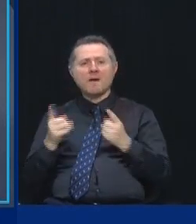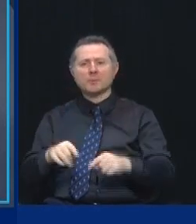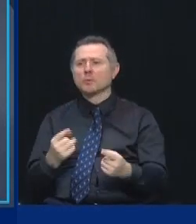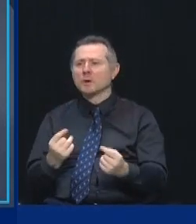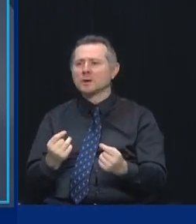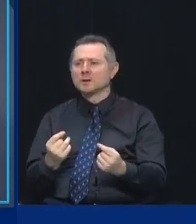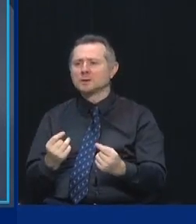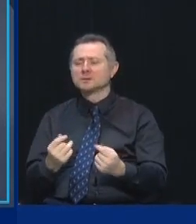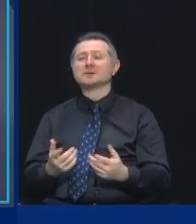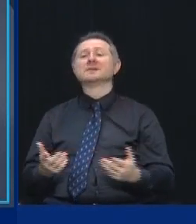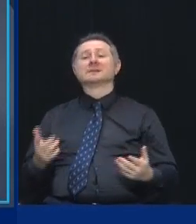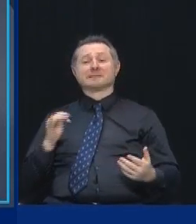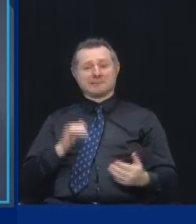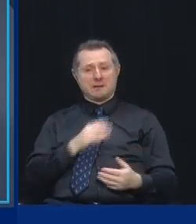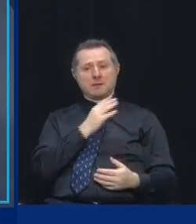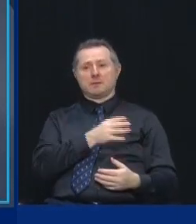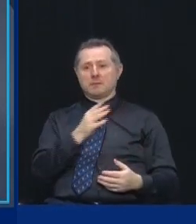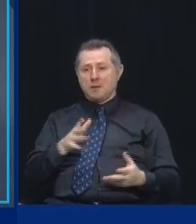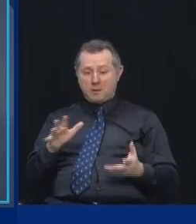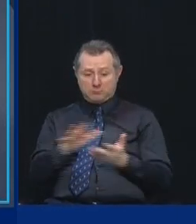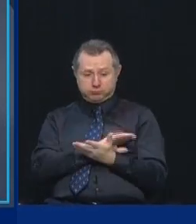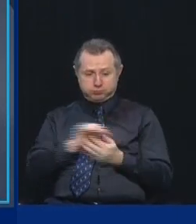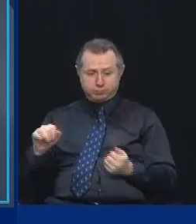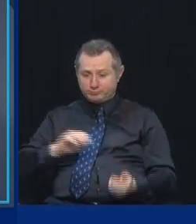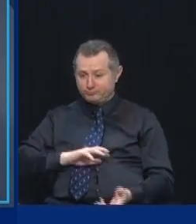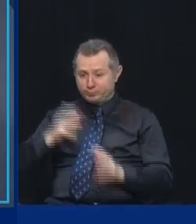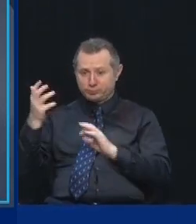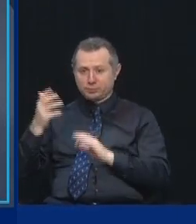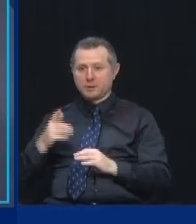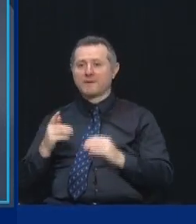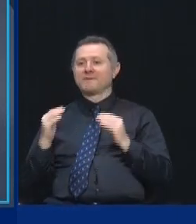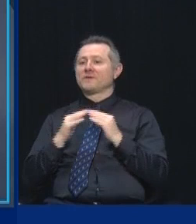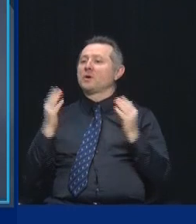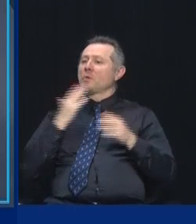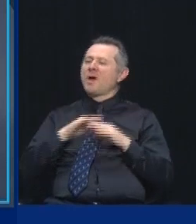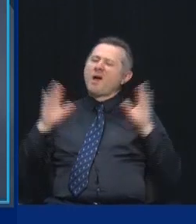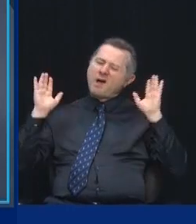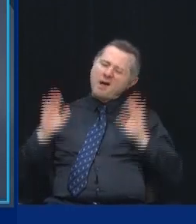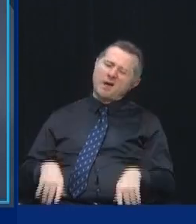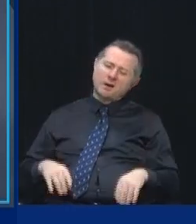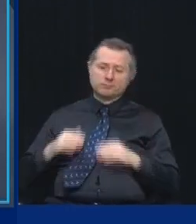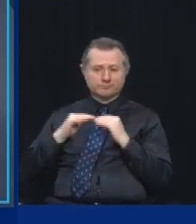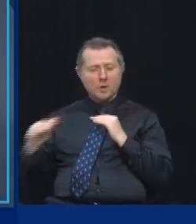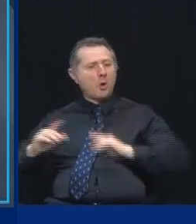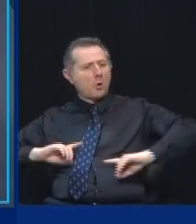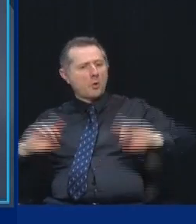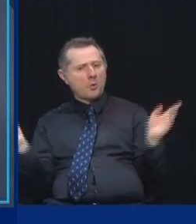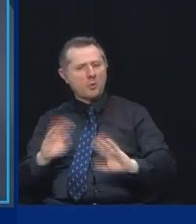I THINK OF IT MORE IN TERMS OF POST-9/11. POST-HURRICANE SANDY. IT WASN'T ABOUT REOPENING AND REBUILDING WHAT WE WERE.